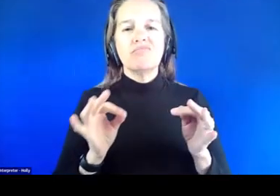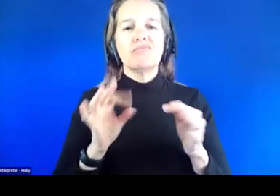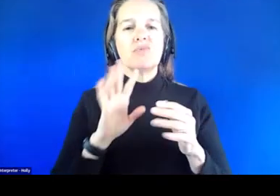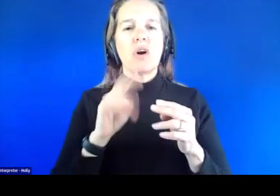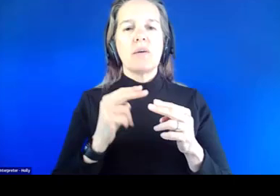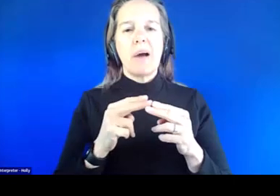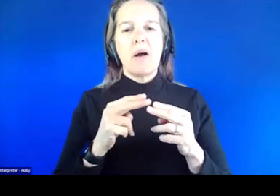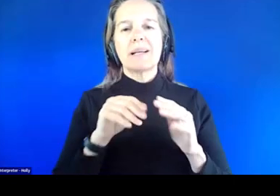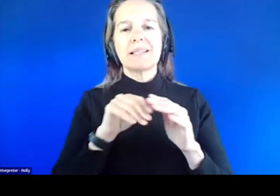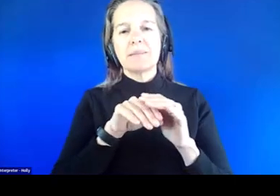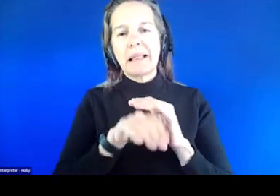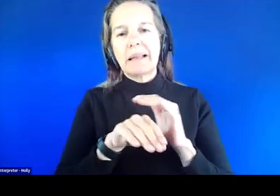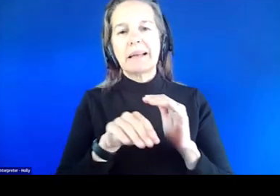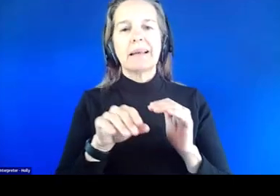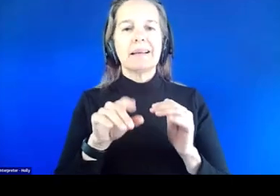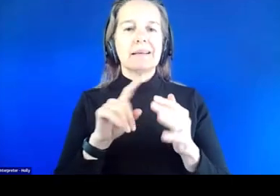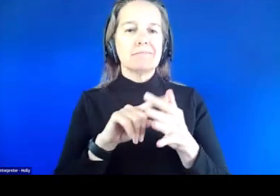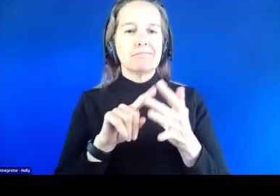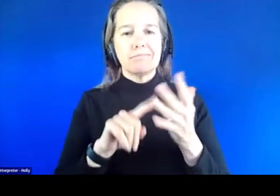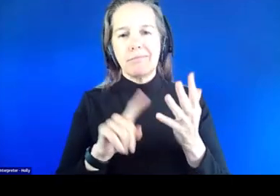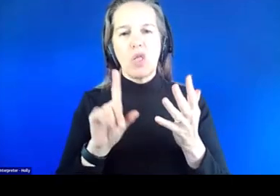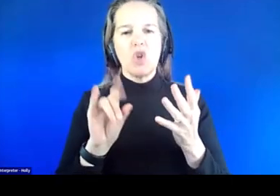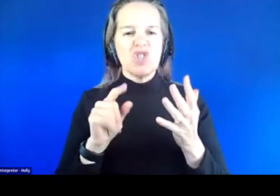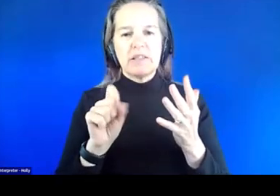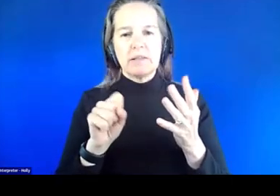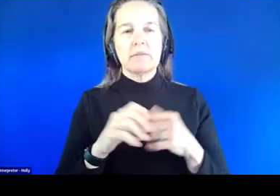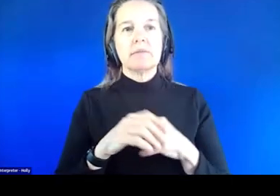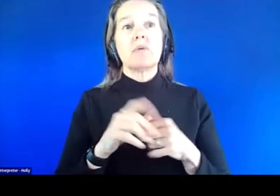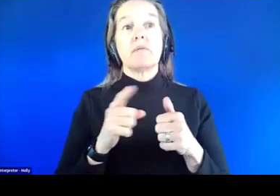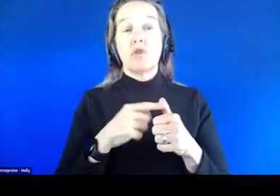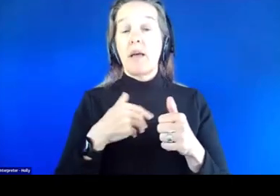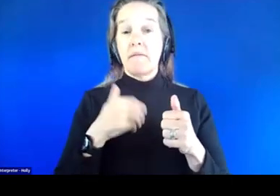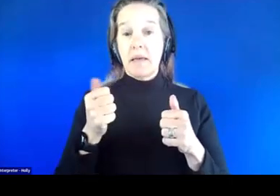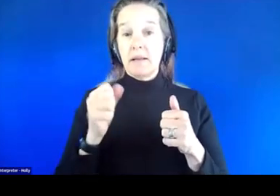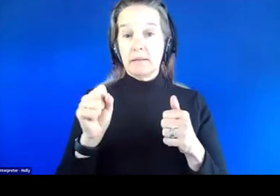So first, we have American Sign Language interpreters